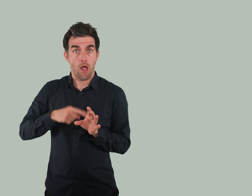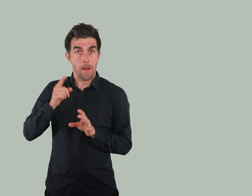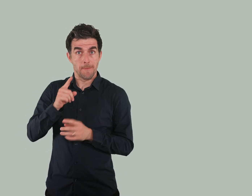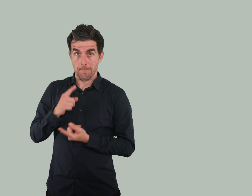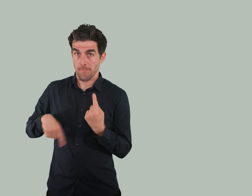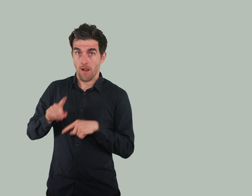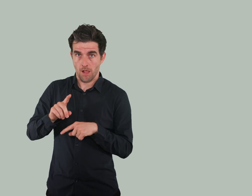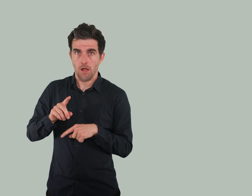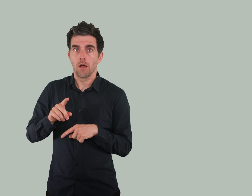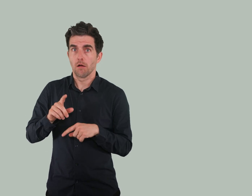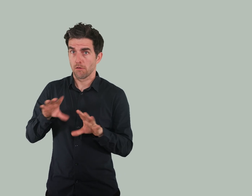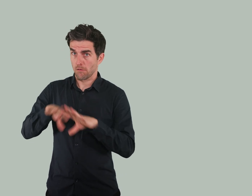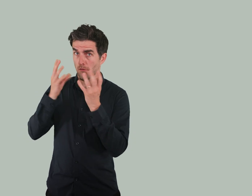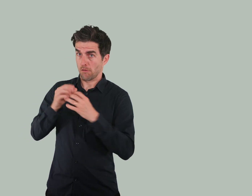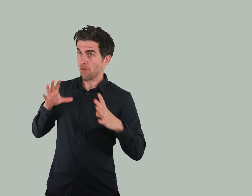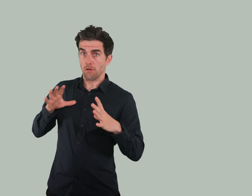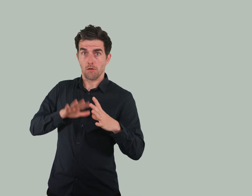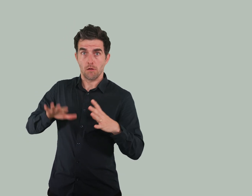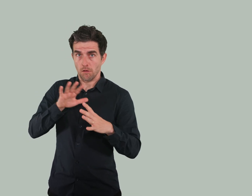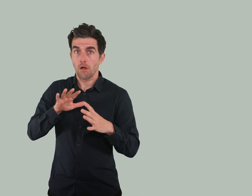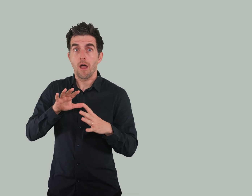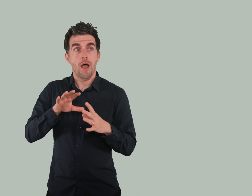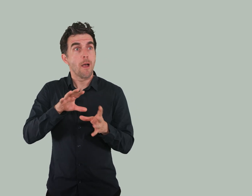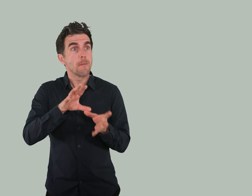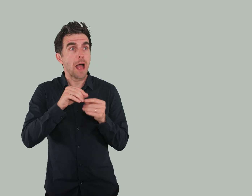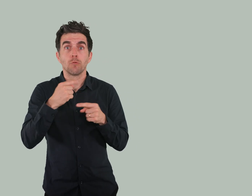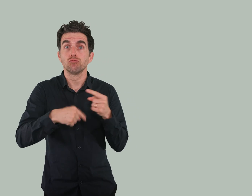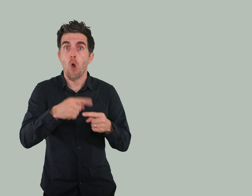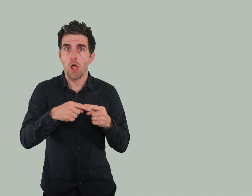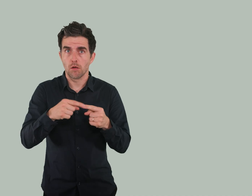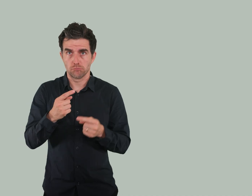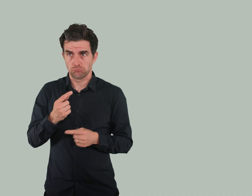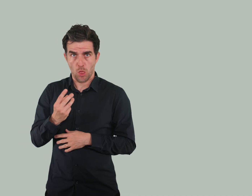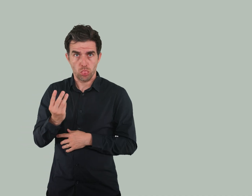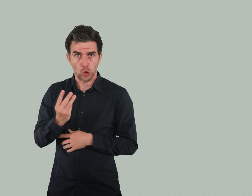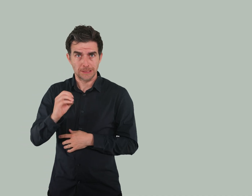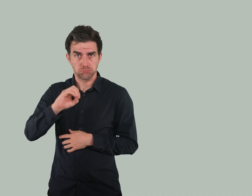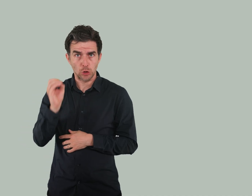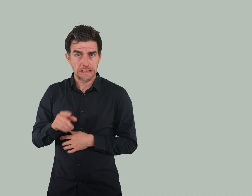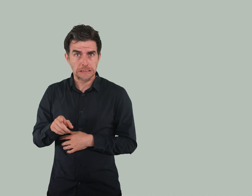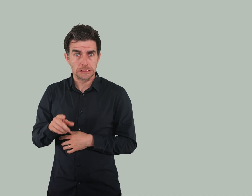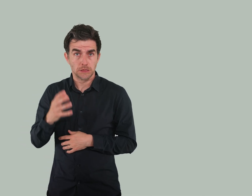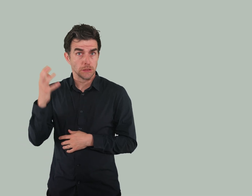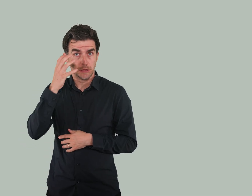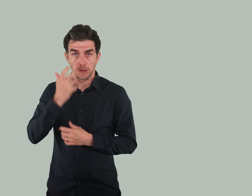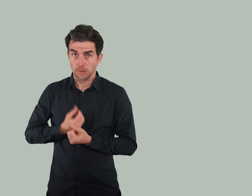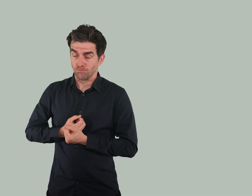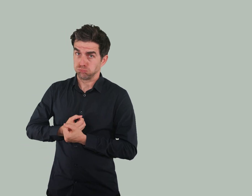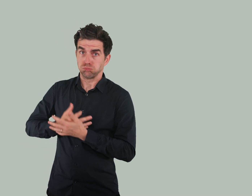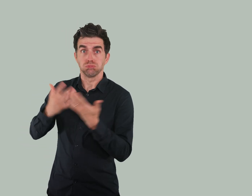Young people account for only around 13 per cent of payrolled employment overall,